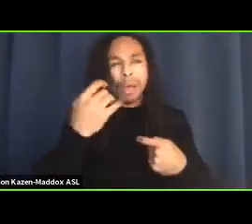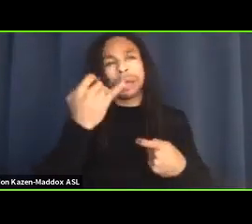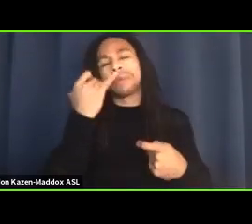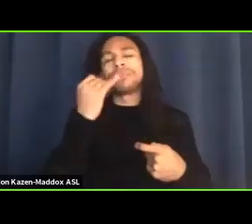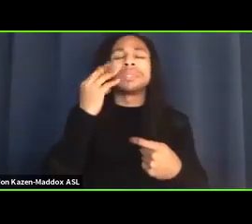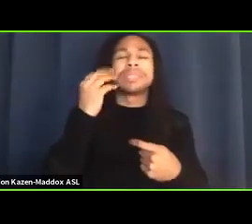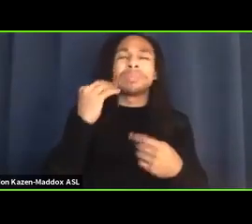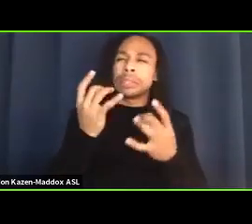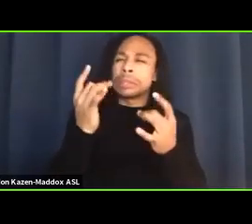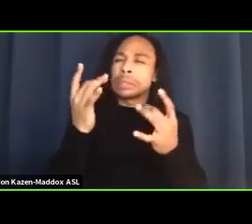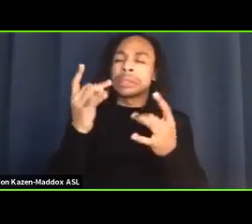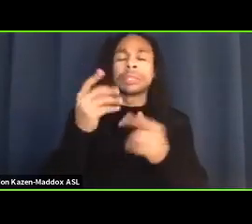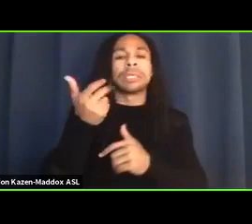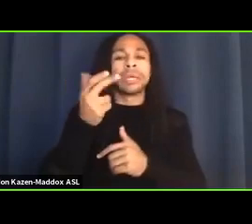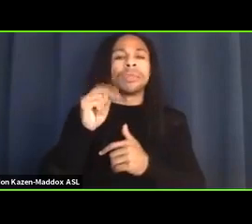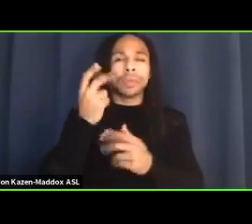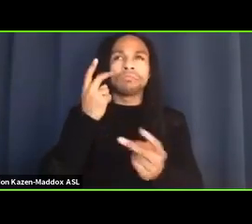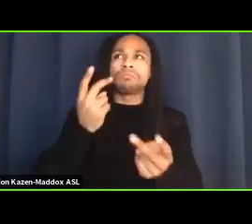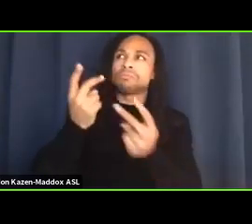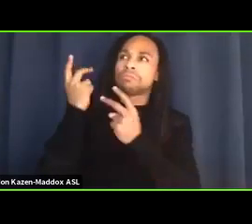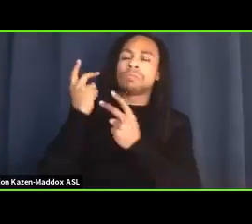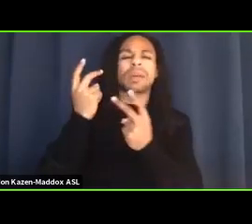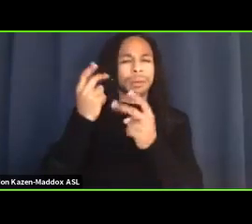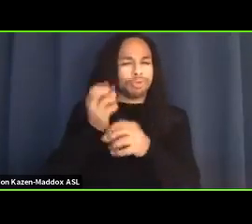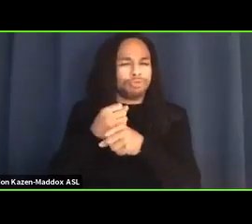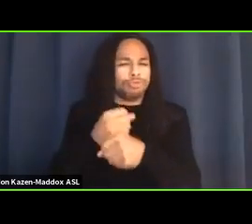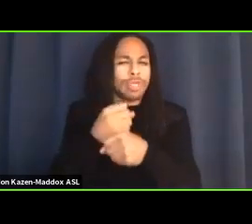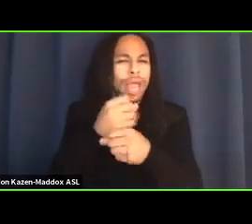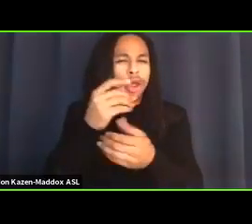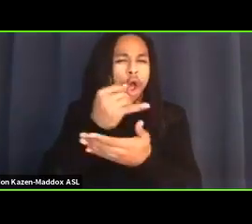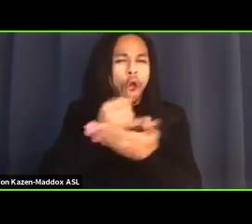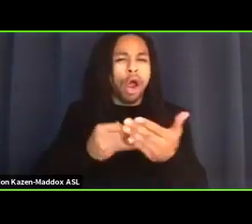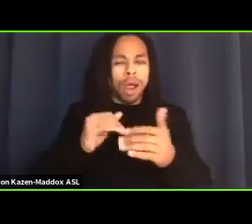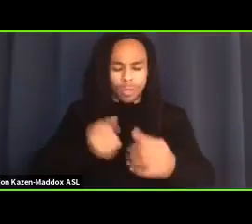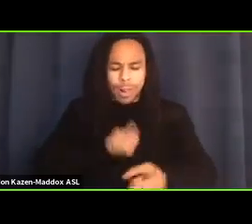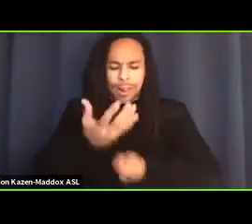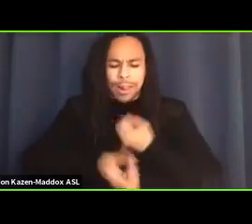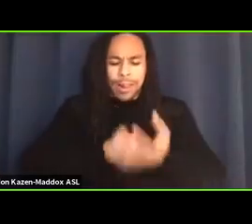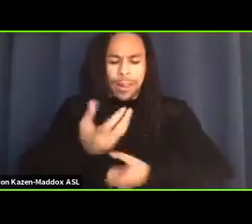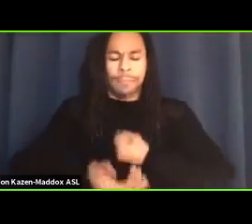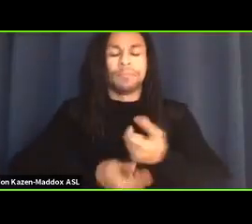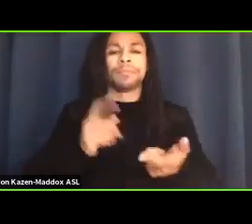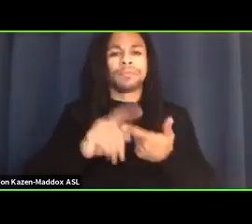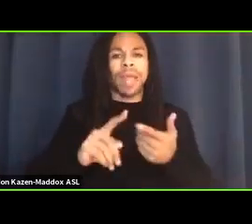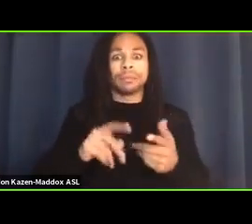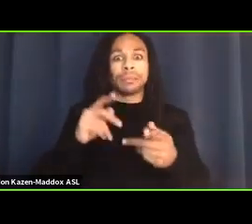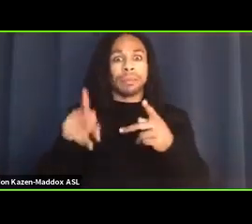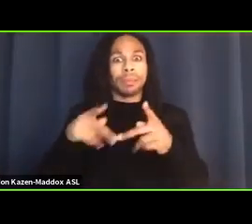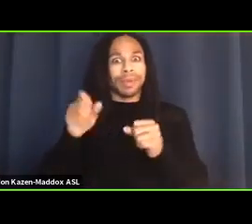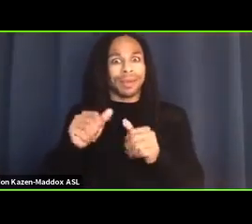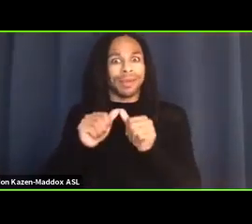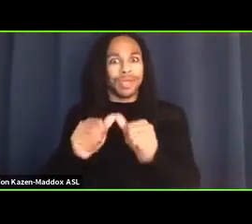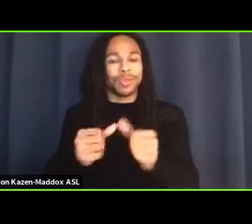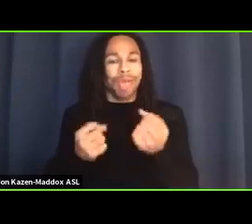communities, and so all of the different parts of human development are deeply tied and nourished